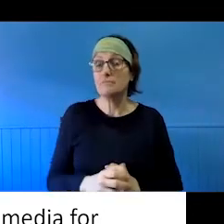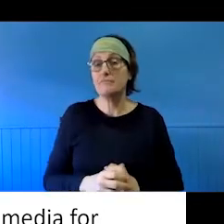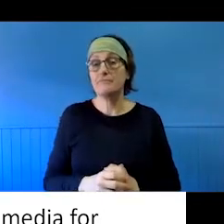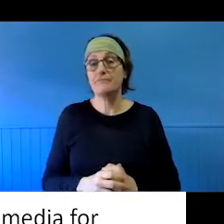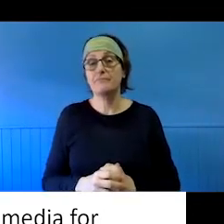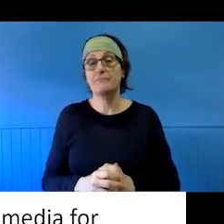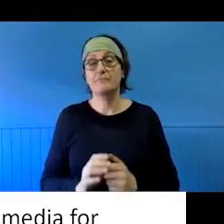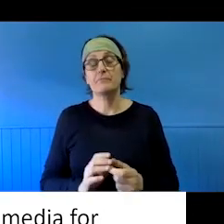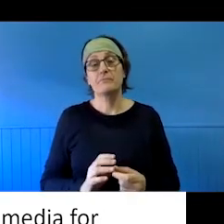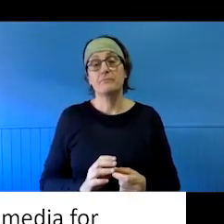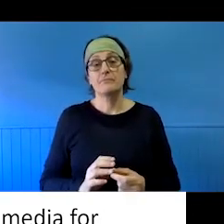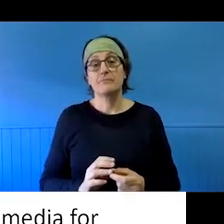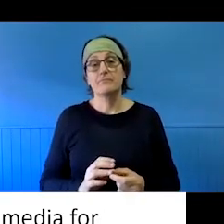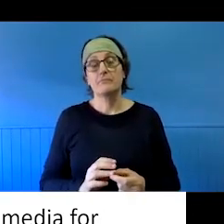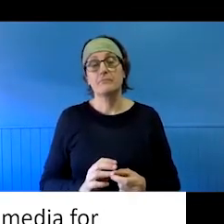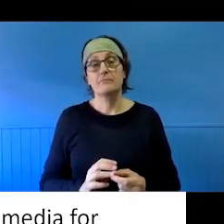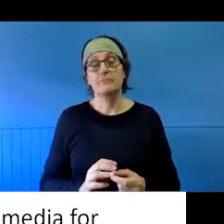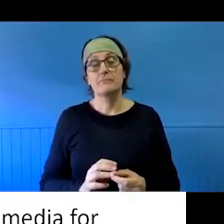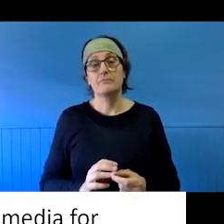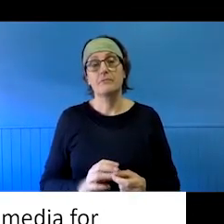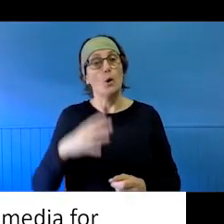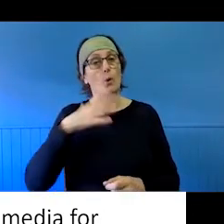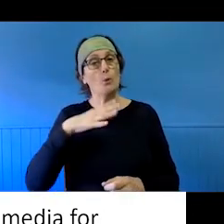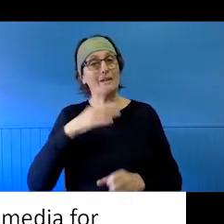talks about that we want to make sure that our students can show us